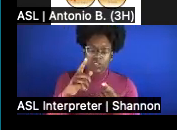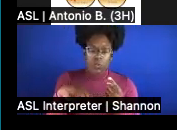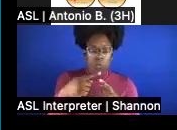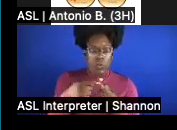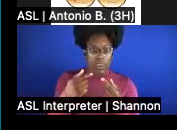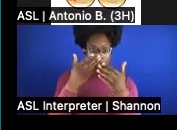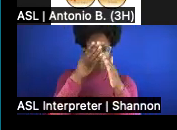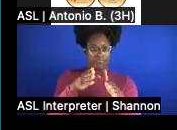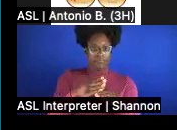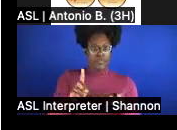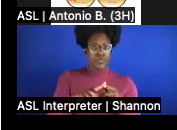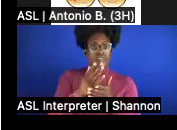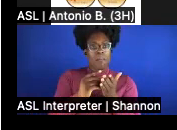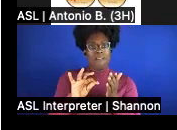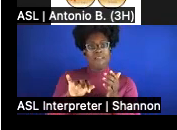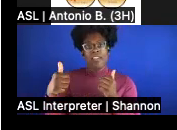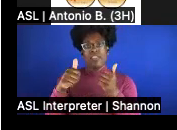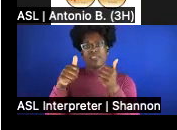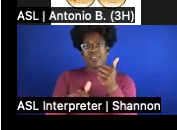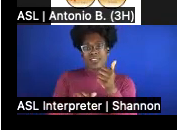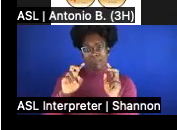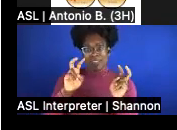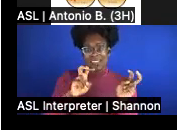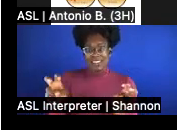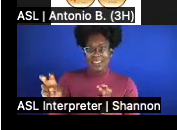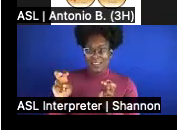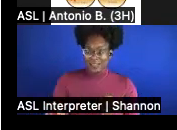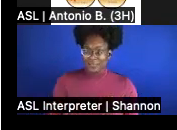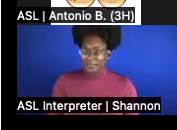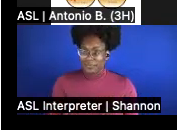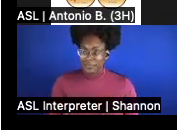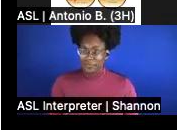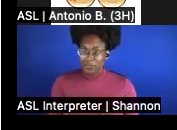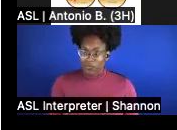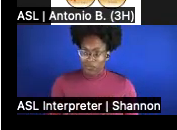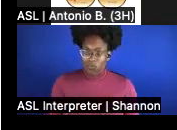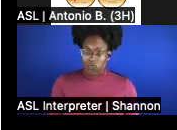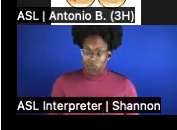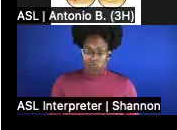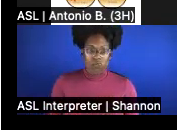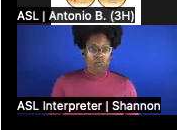some of those other sub-themes. Suggestions came in three types. I already mentioned